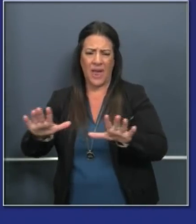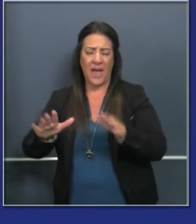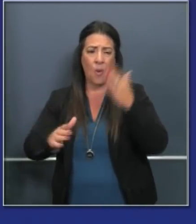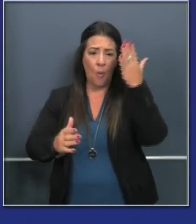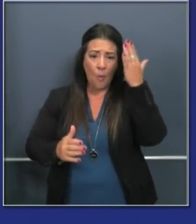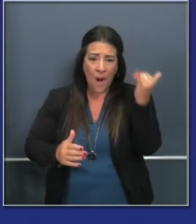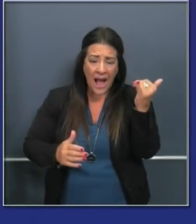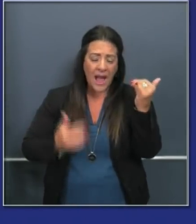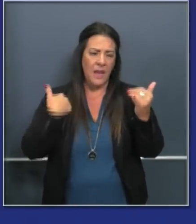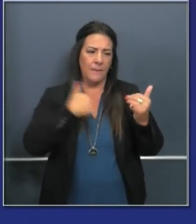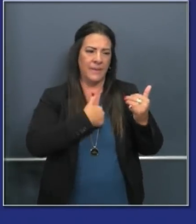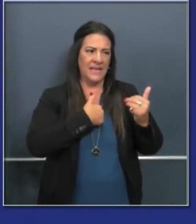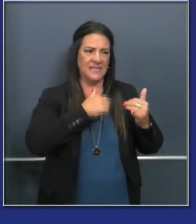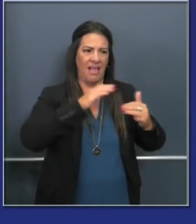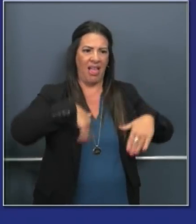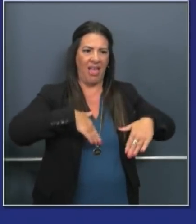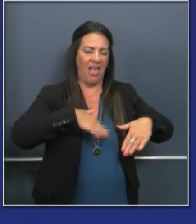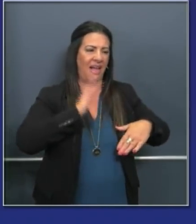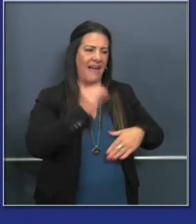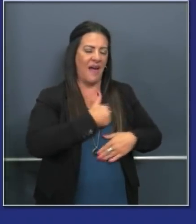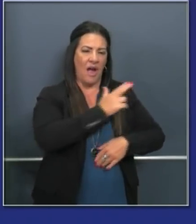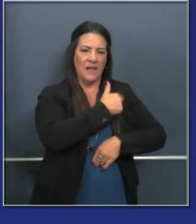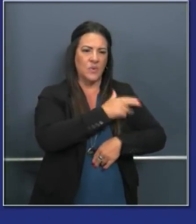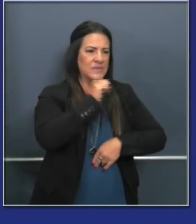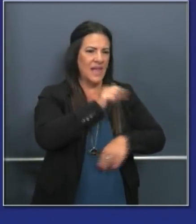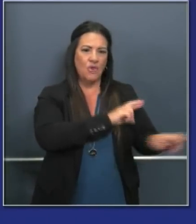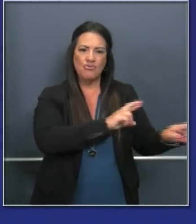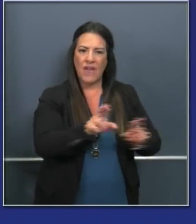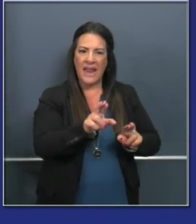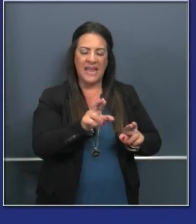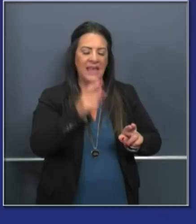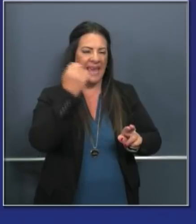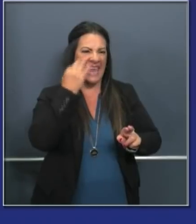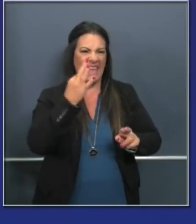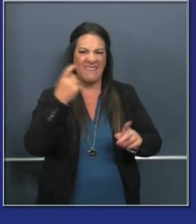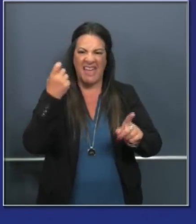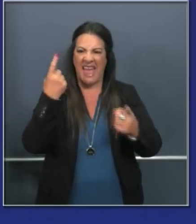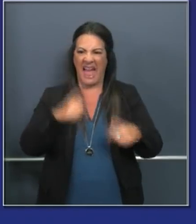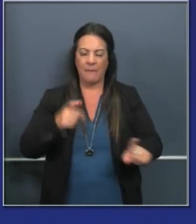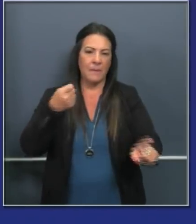IN OUR HOSPITAL SYSTEM. MORE CAPACITY. TO PROVIDE THE PROTECTIVE GEAR. THAT HAS